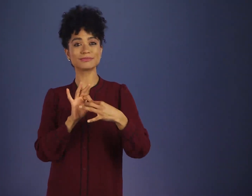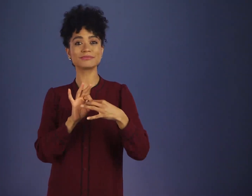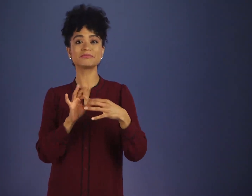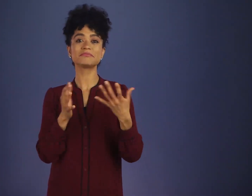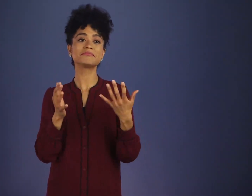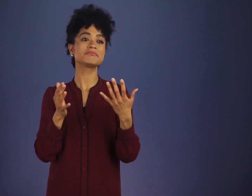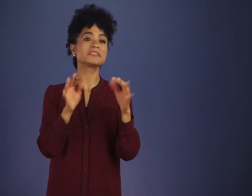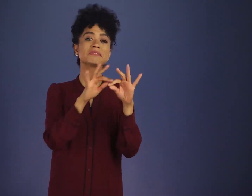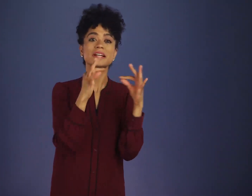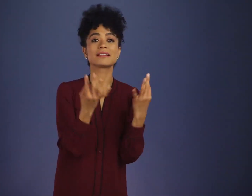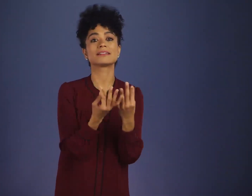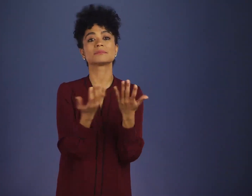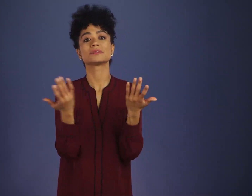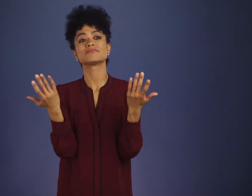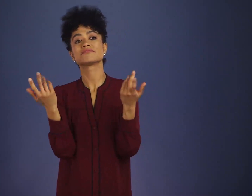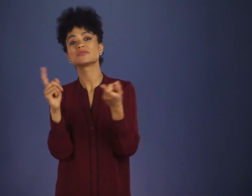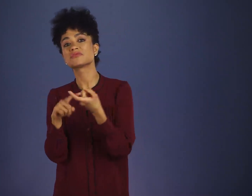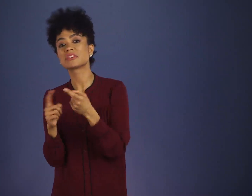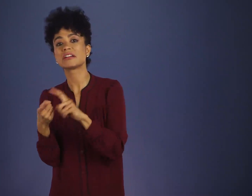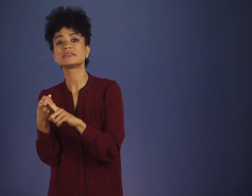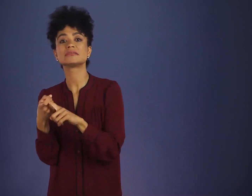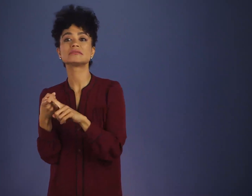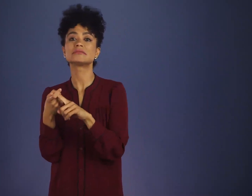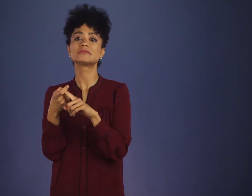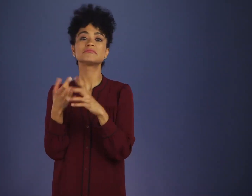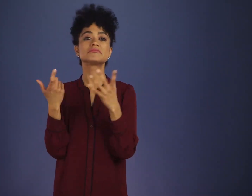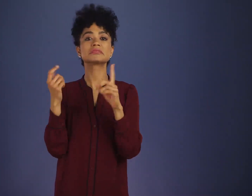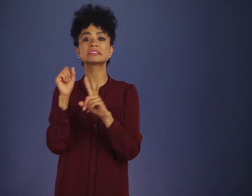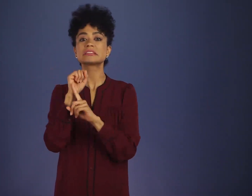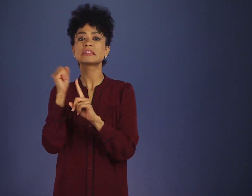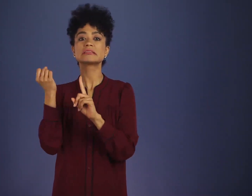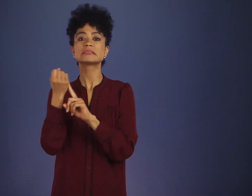But it is from our twisted relations with family, friends,